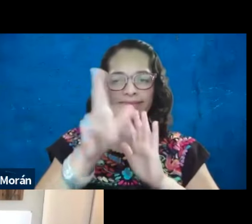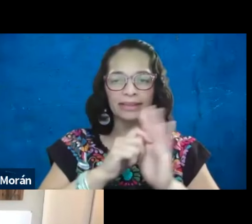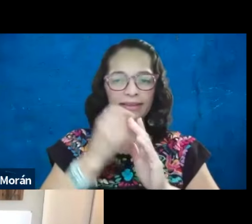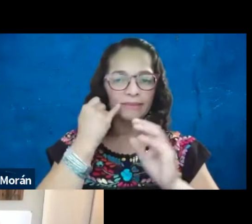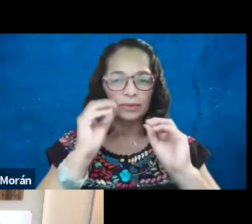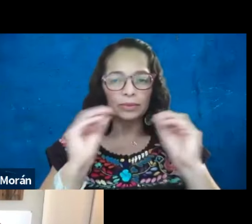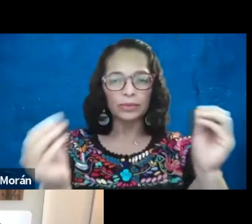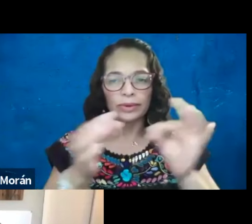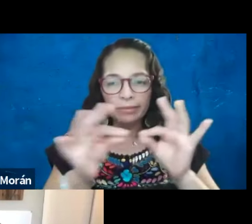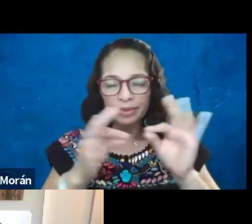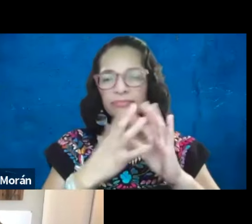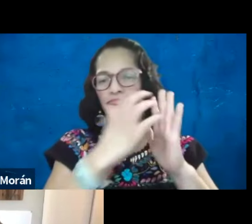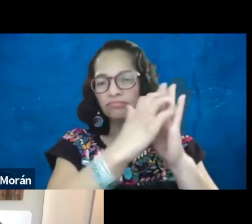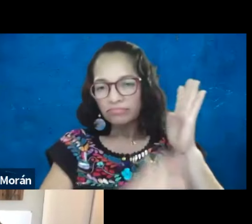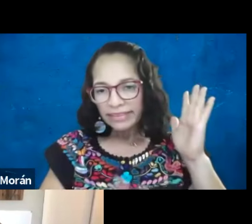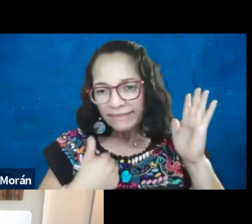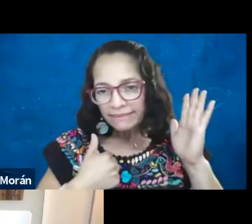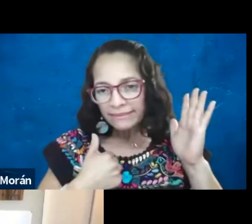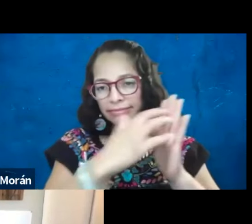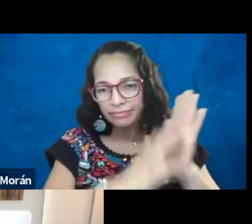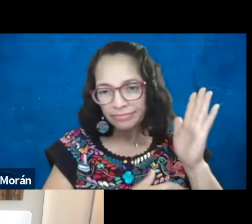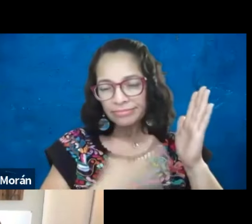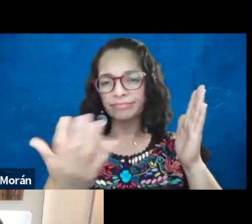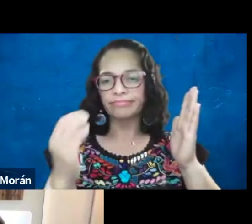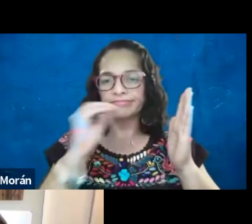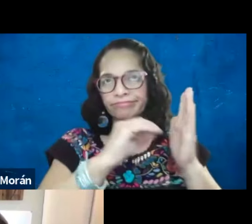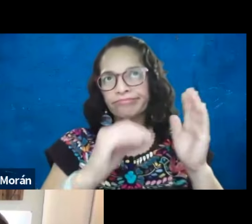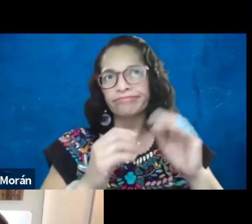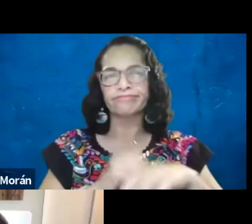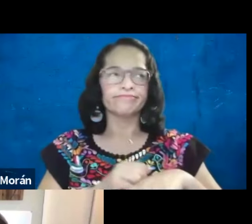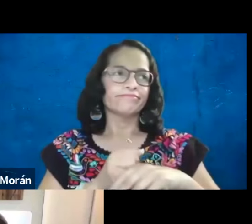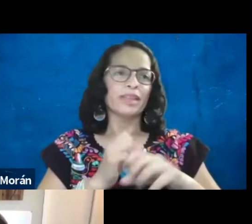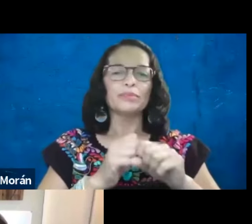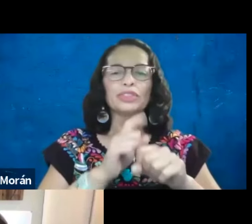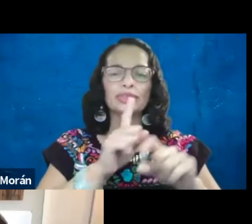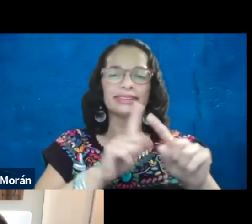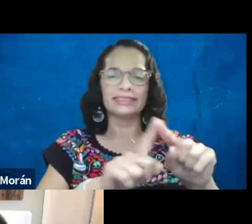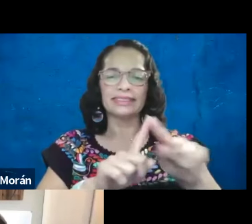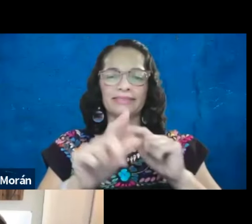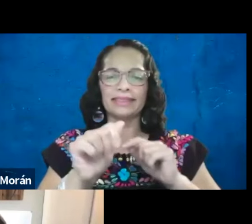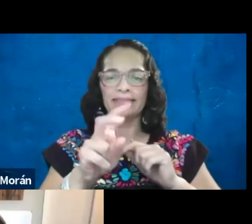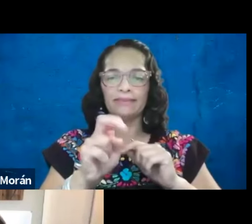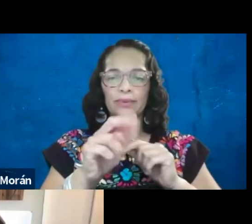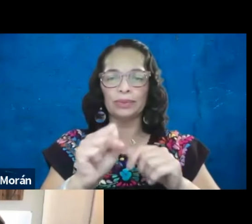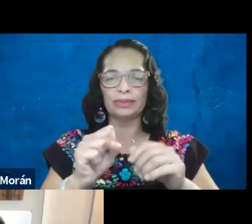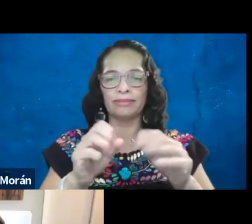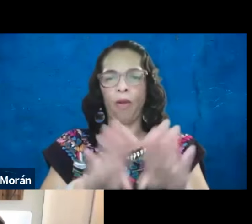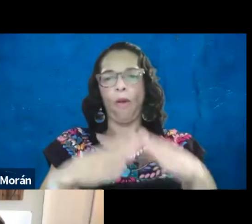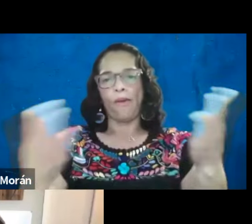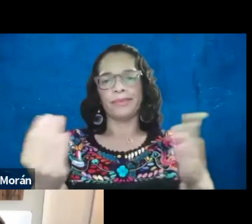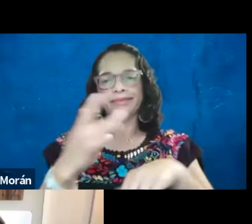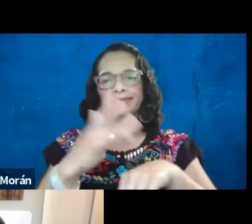transcript or you know something to that effect with some of the vocabulary and knowledge you know